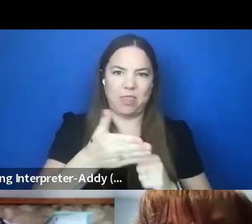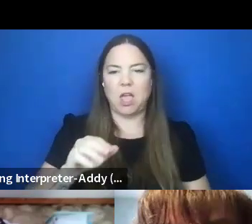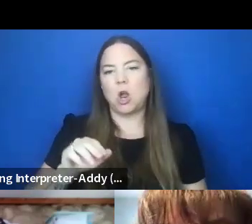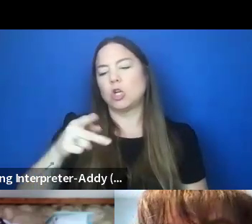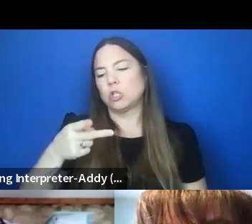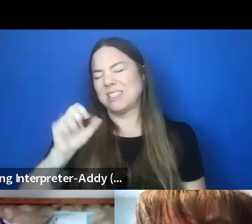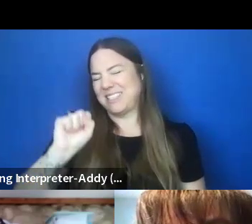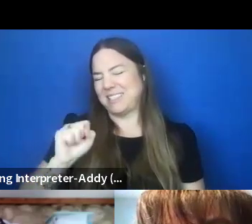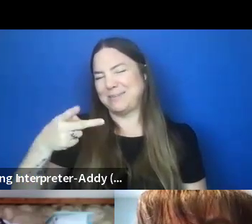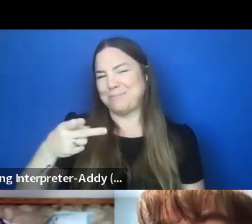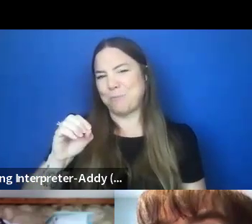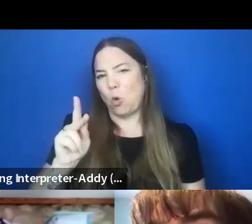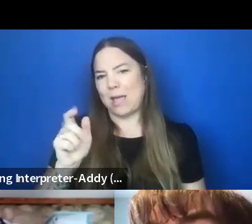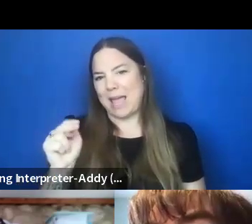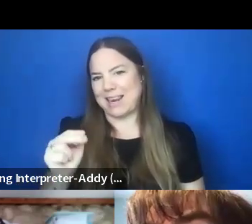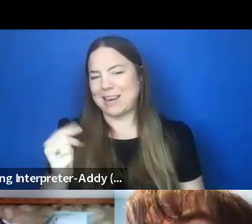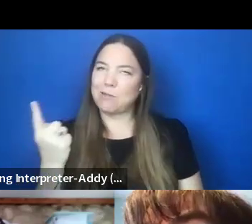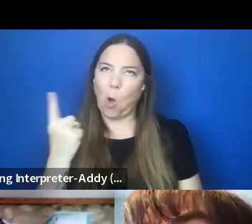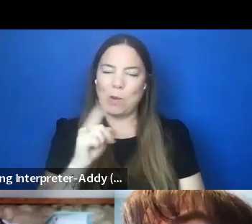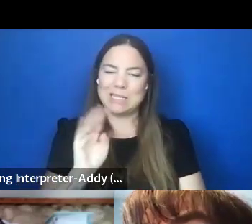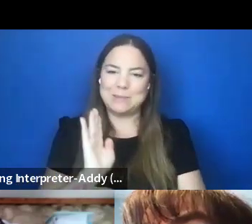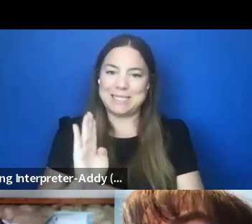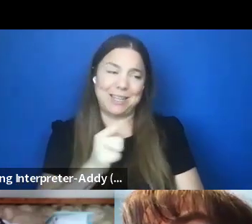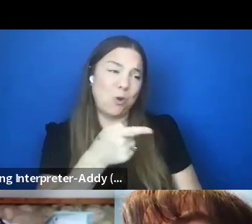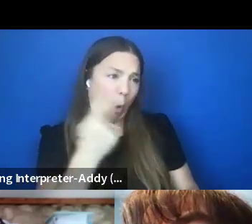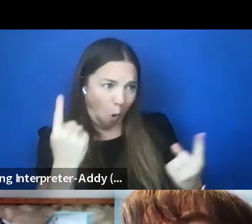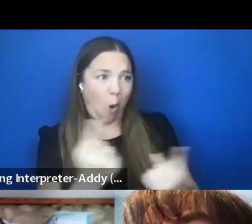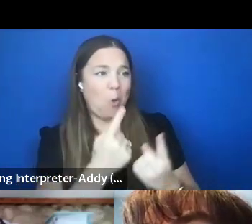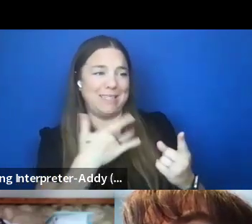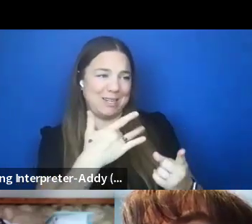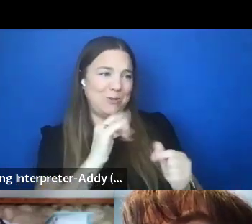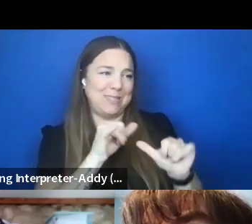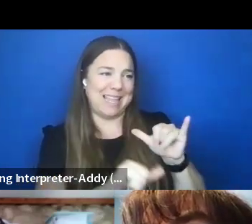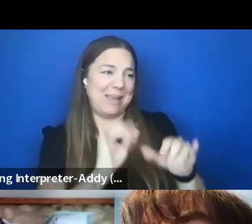Don Dew: You always do so. Aerius Franklin: And that. Don Dew: That that sounds exciting, really.